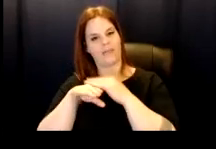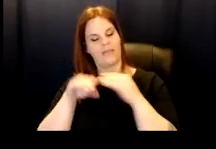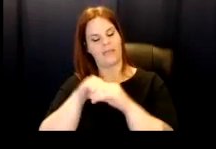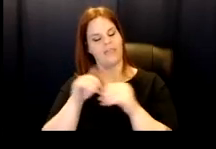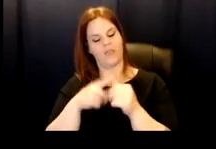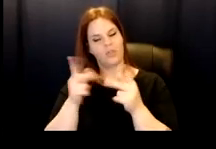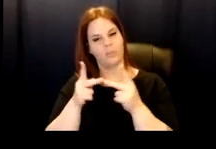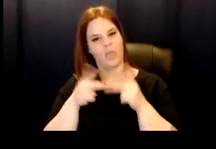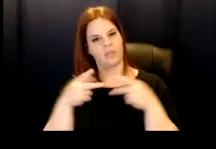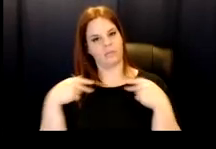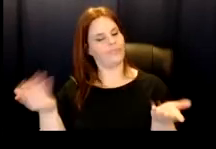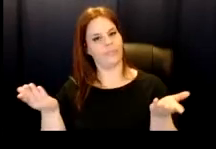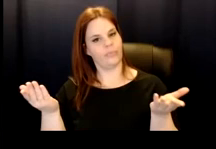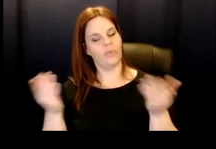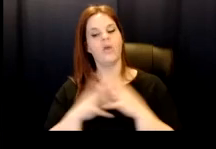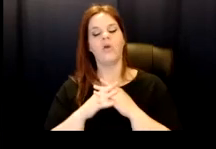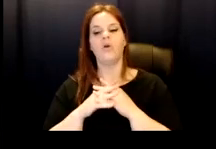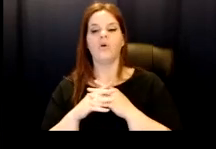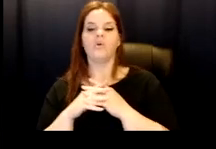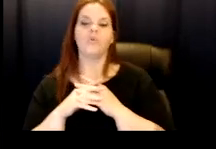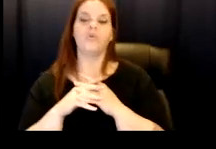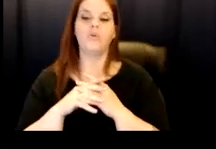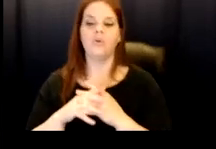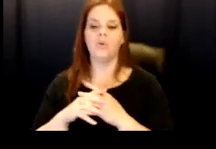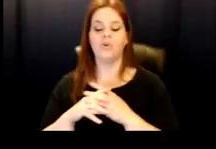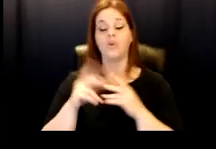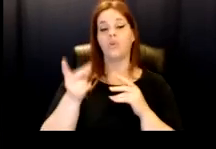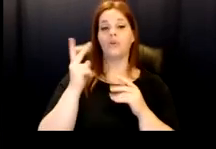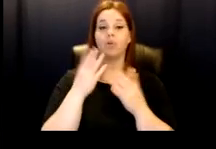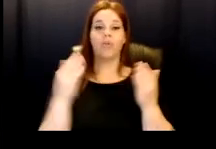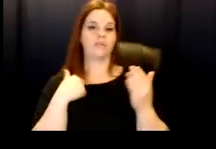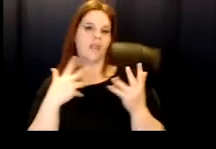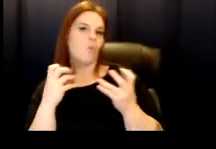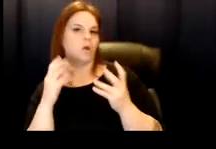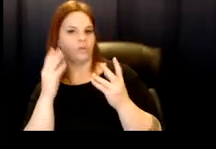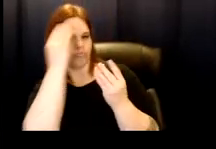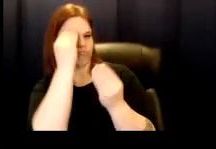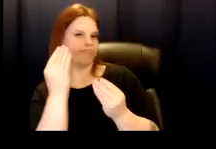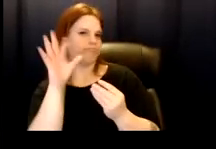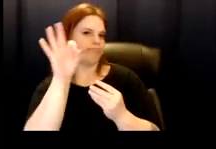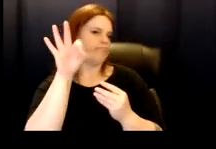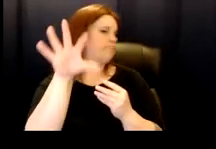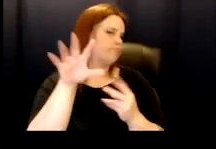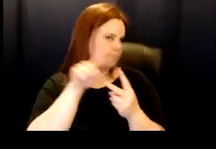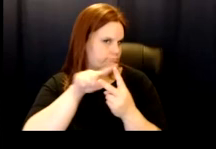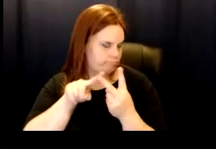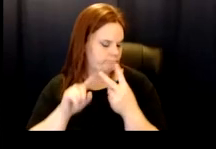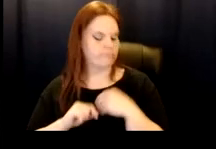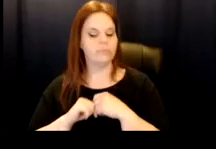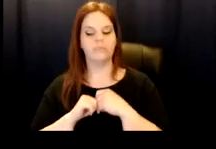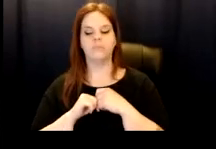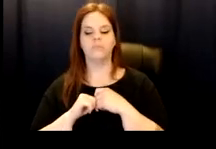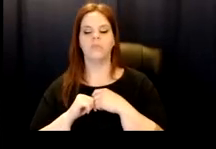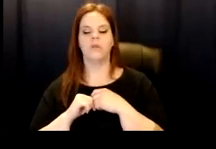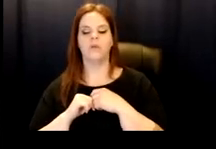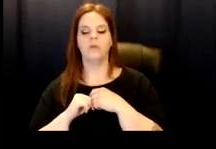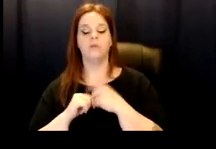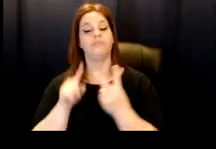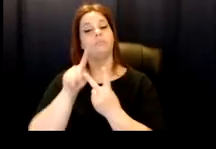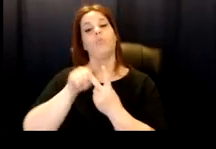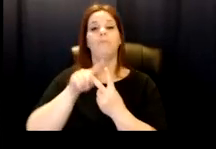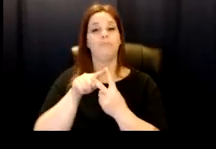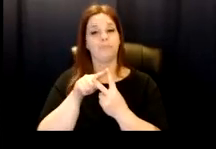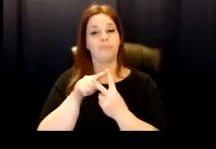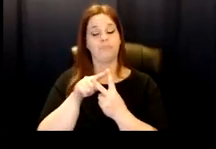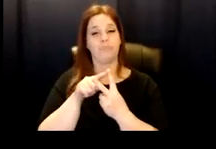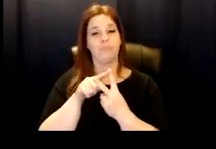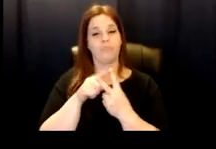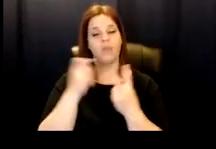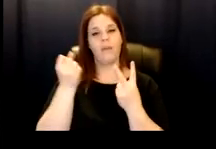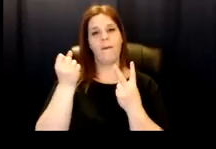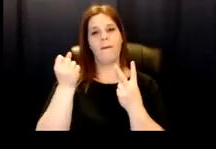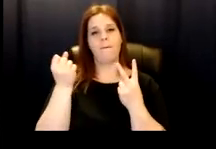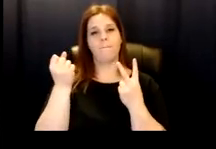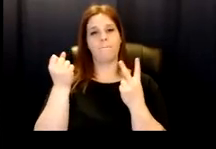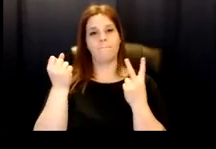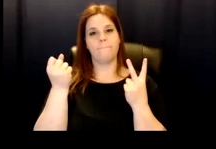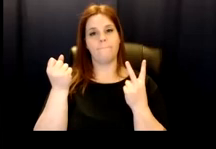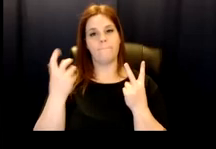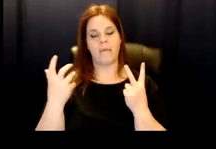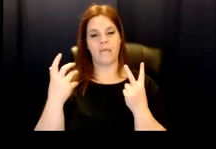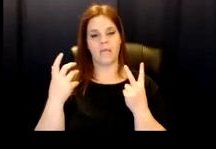two things that I want it put on your radar. One is that many municipal and county and